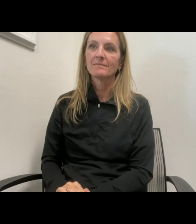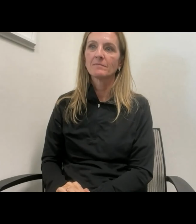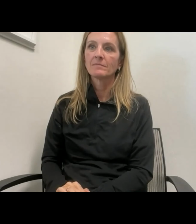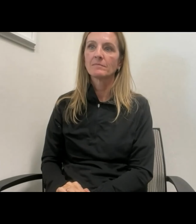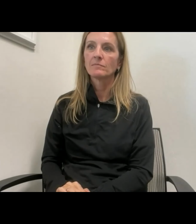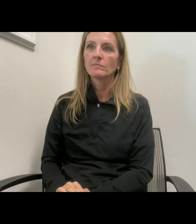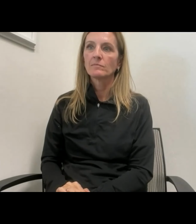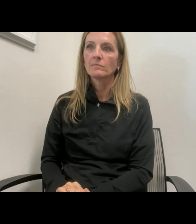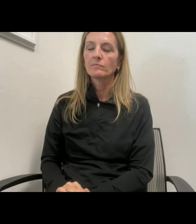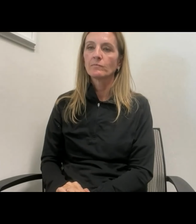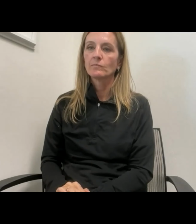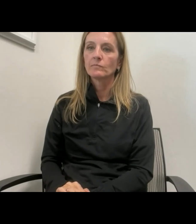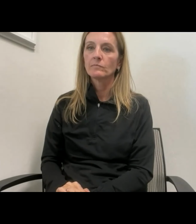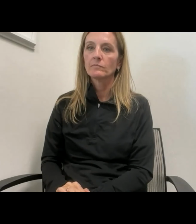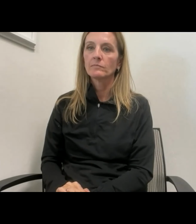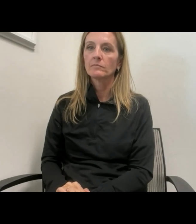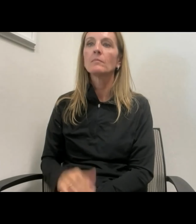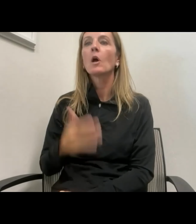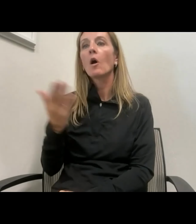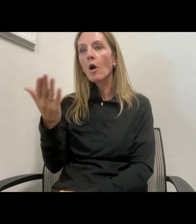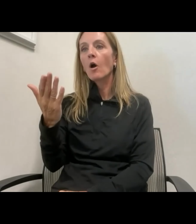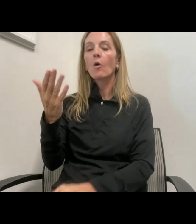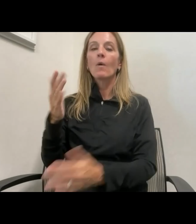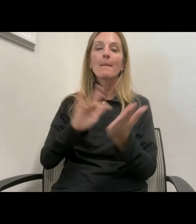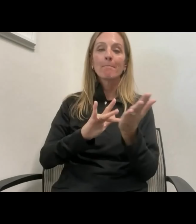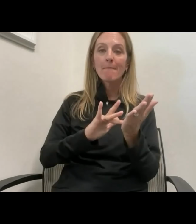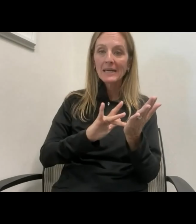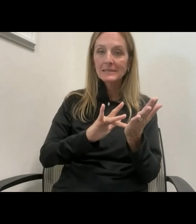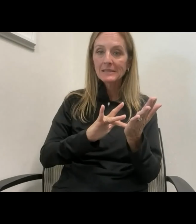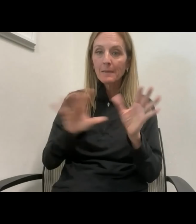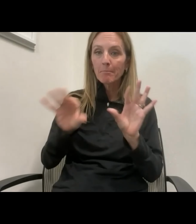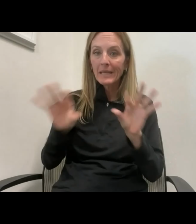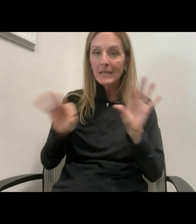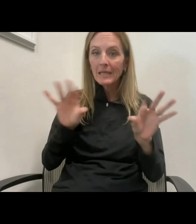Yeah some other quick starts, medicine picking. We started a new berry food bank called